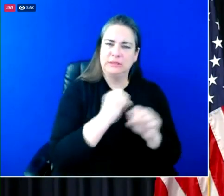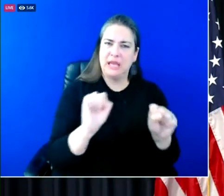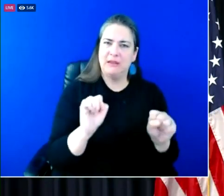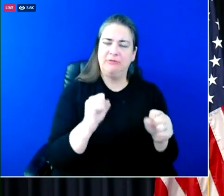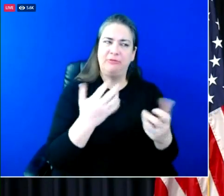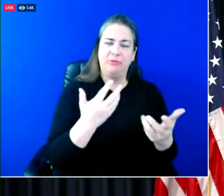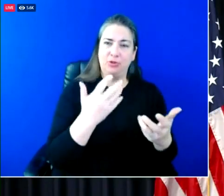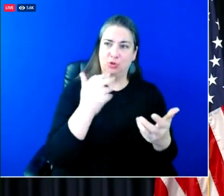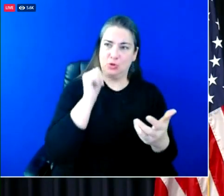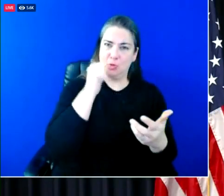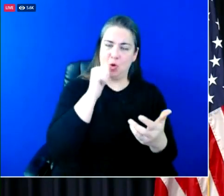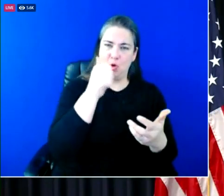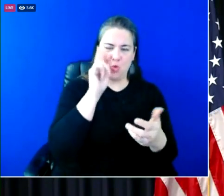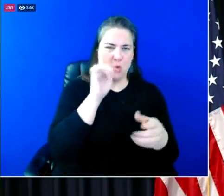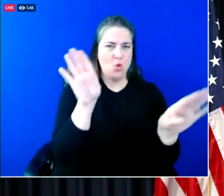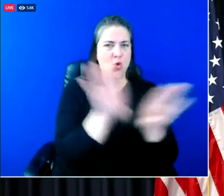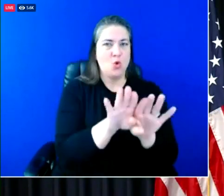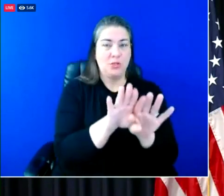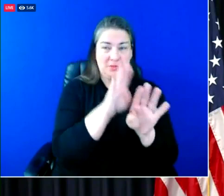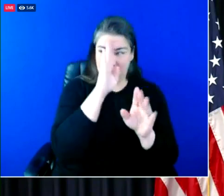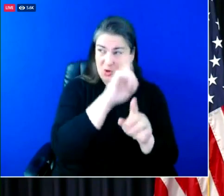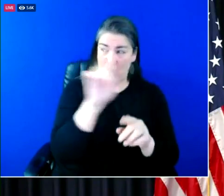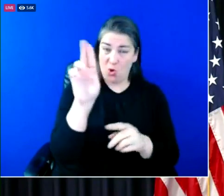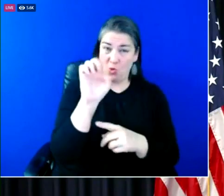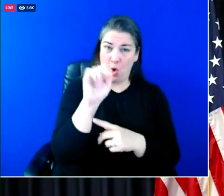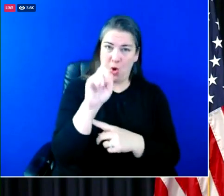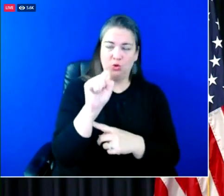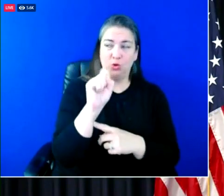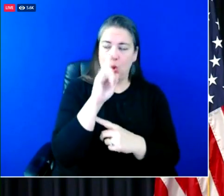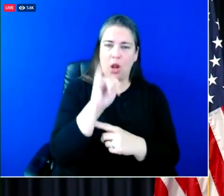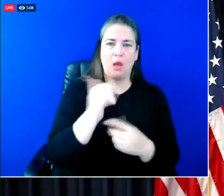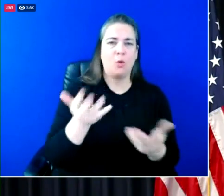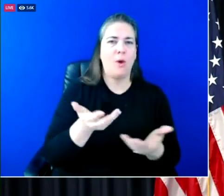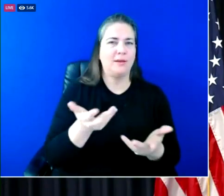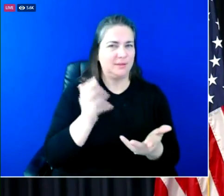given what the road conditions are gonna look like. Like I said yesterday,